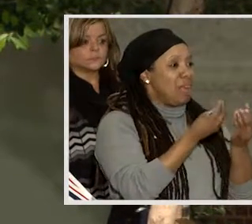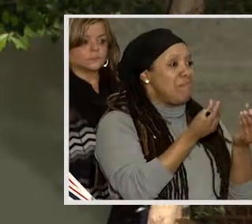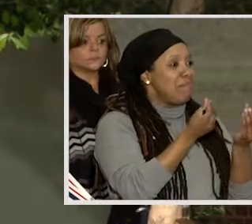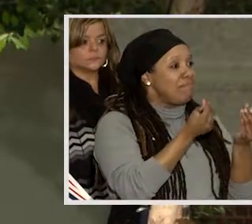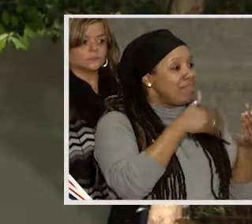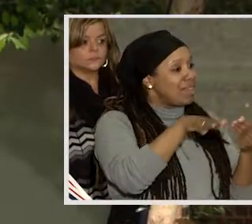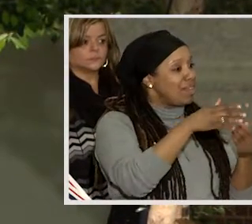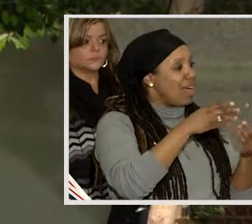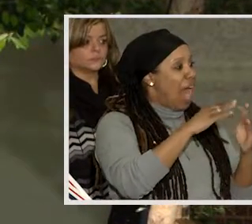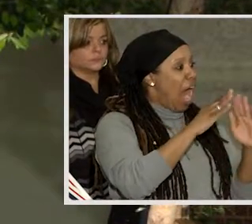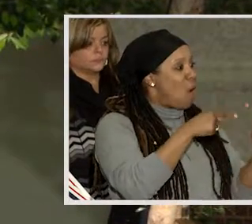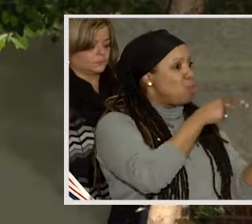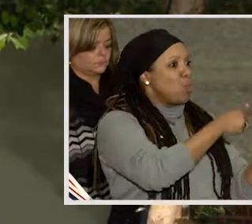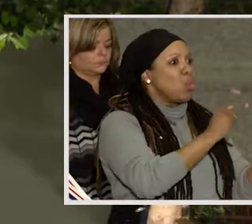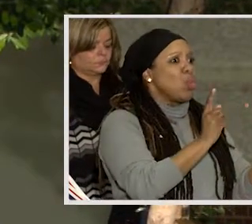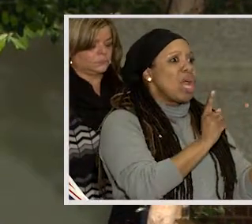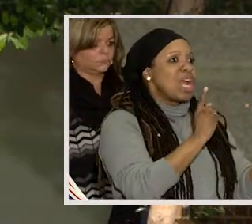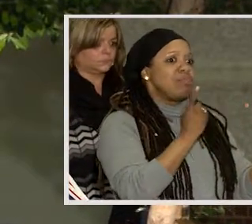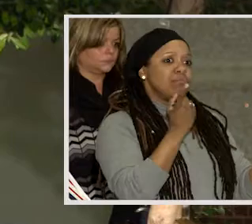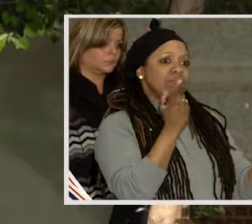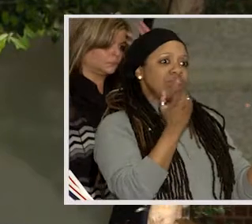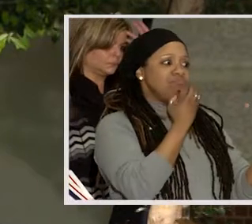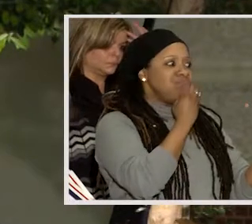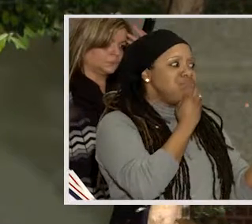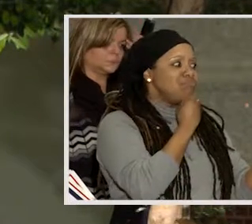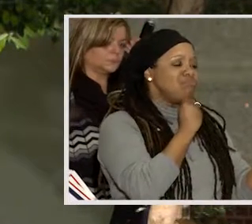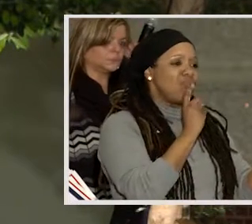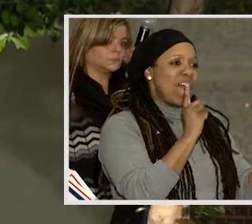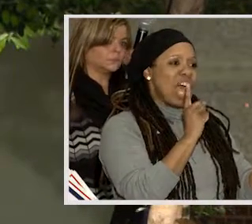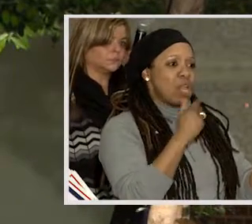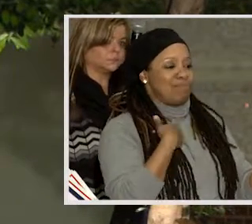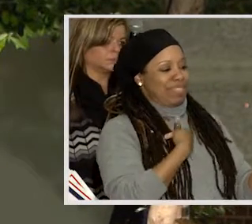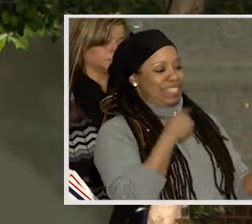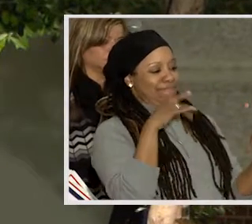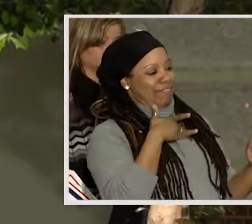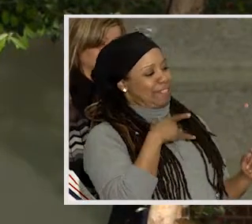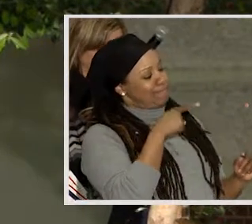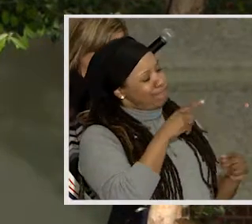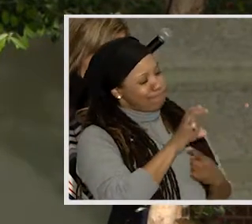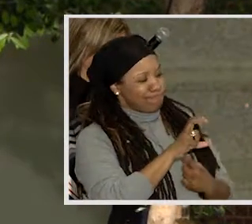TO TAX SALE OR SPECIAL DEED WHATEVER IT IS YOU HAVE TO DO YOU HAVE THE IMMINENT DOMAIN AND YOU CAN DO THAT AND TAKE OVER